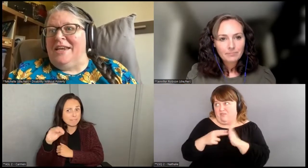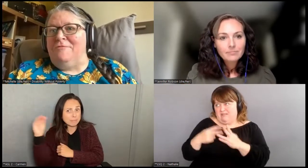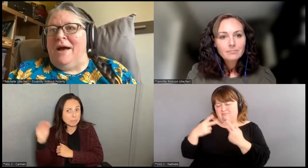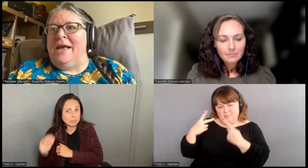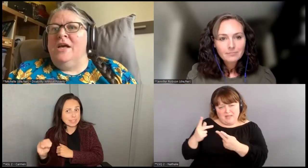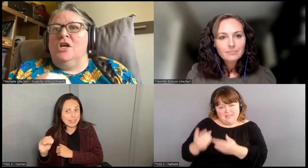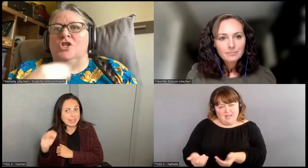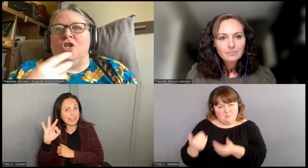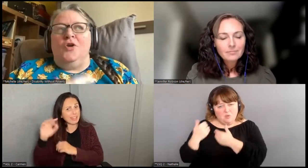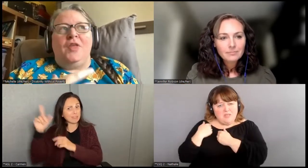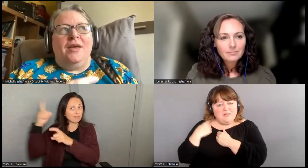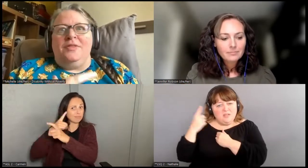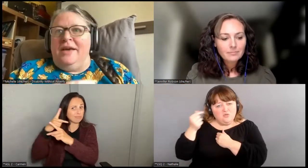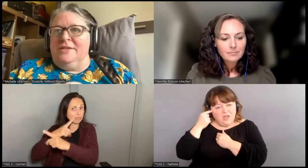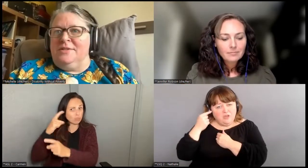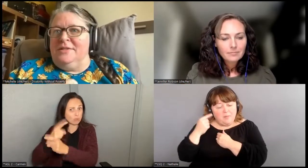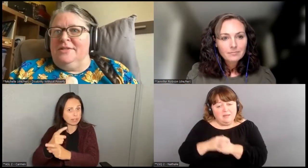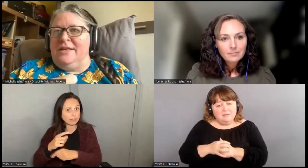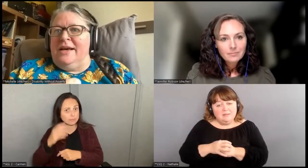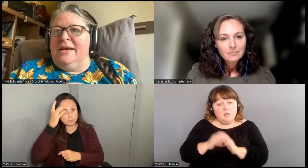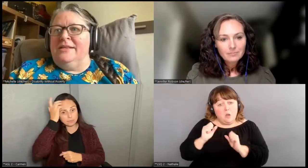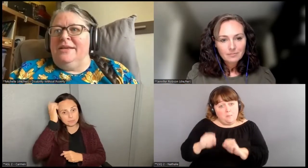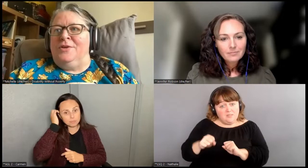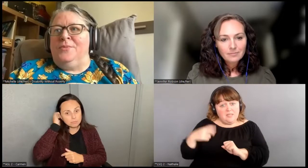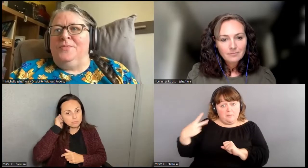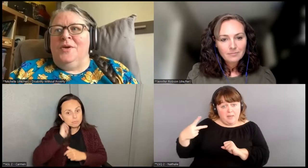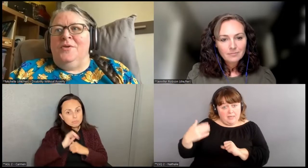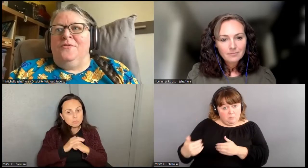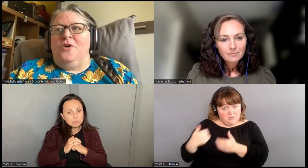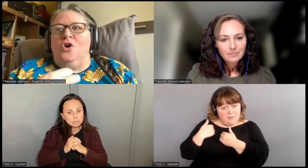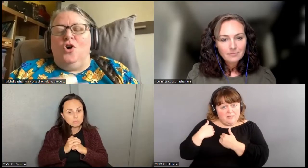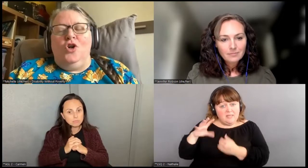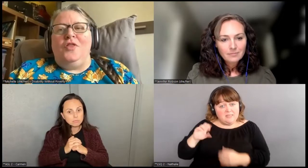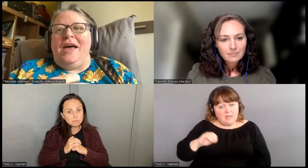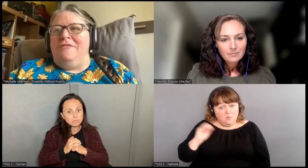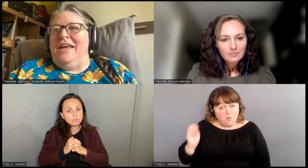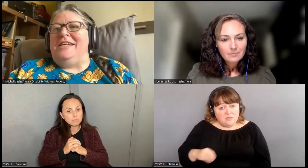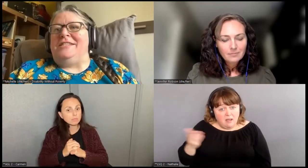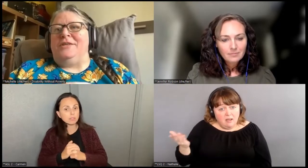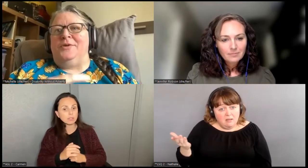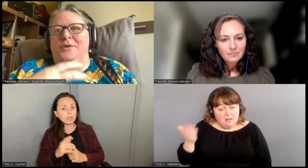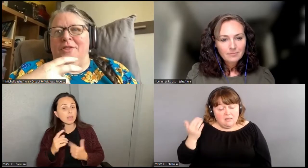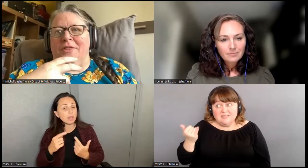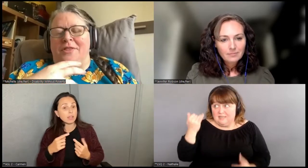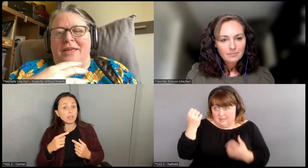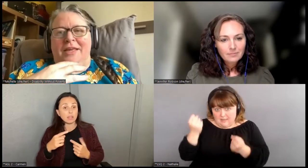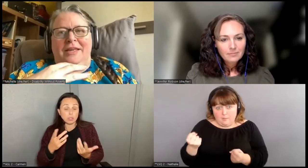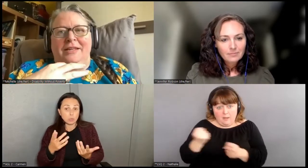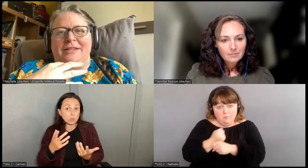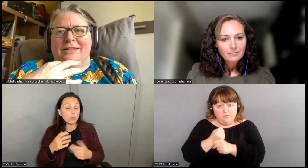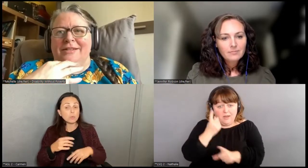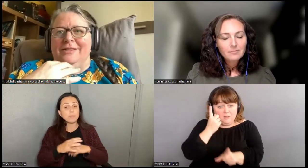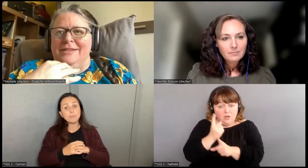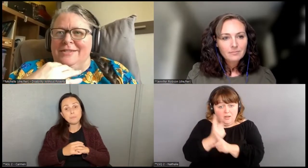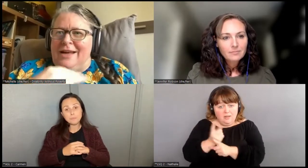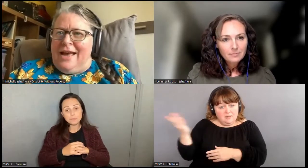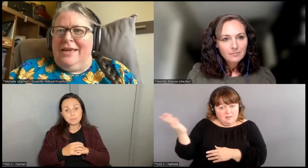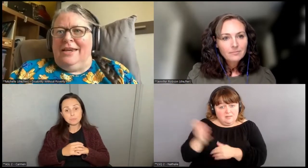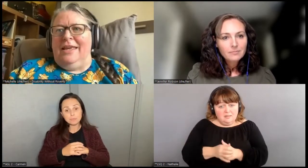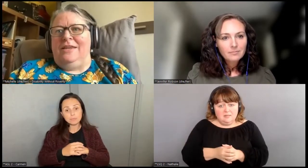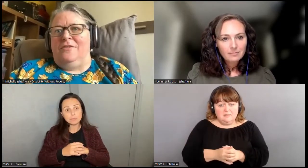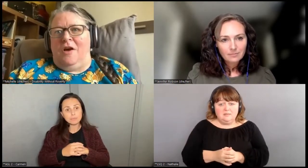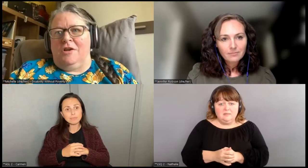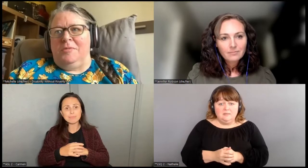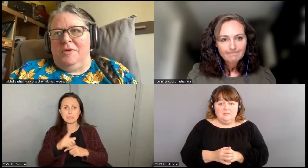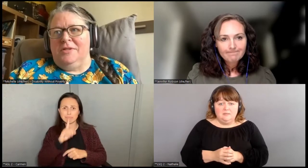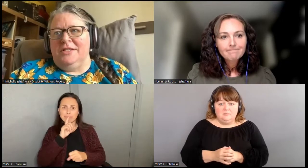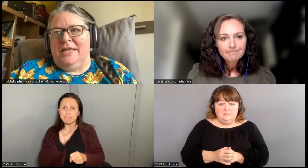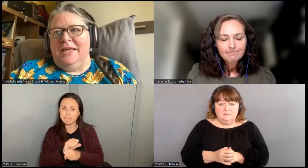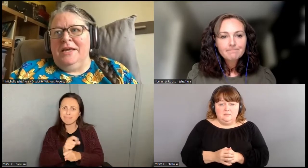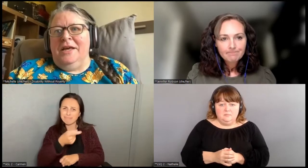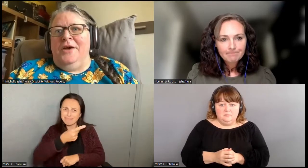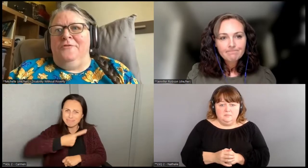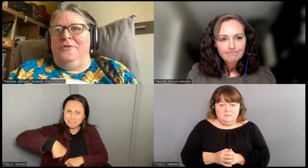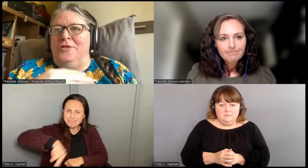GET IT RIGHT. SO THERE'S -- FOR ALL THERE IS, THE DIRE NEED OF OUR COMMUNITY FOR THE